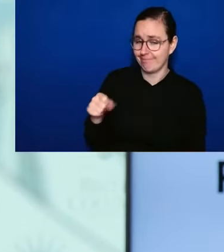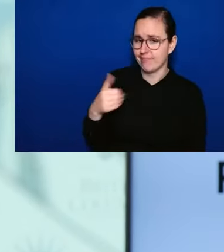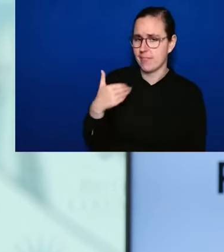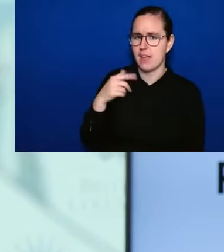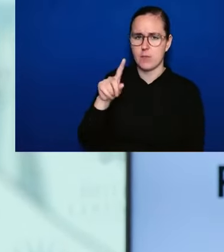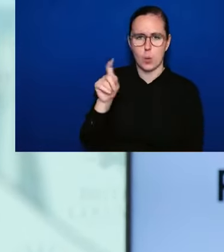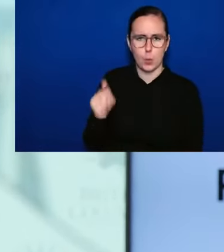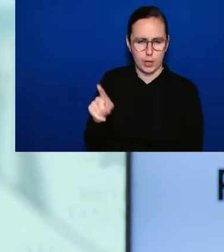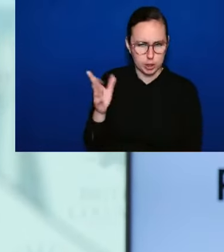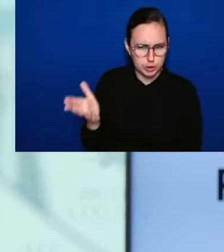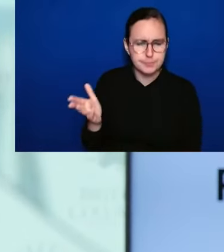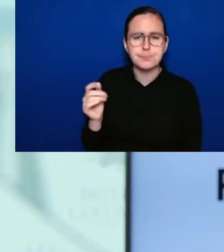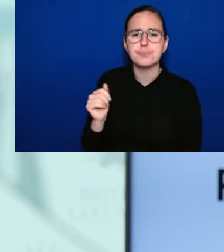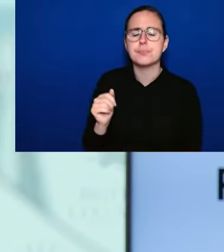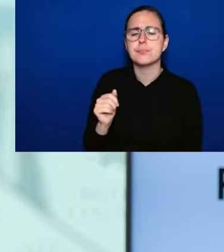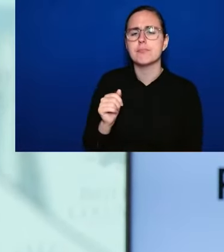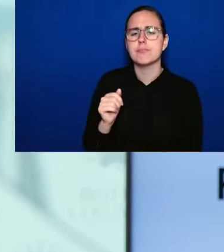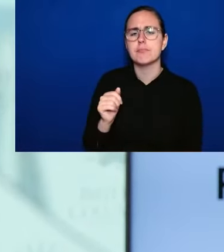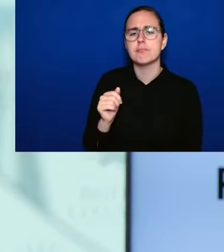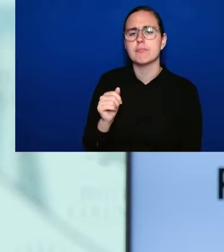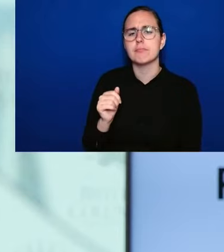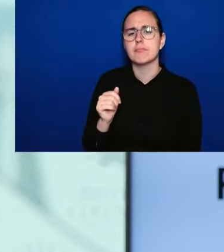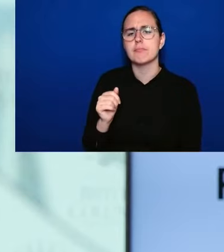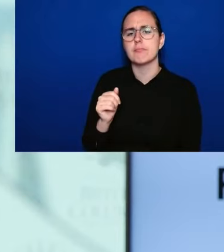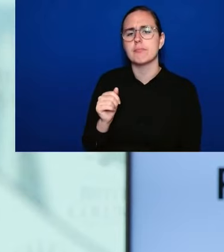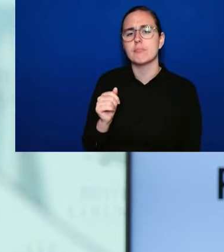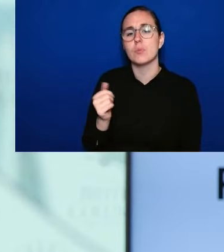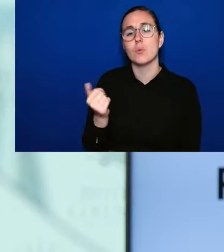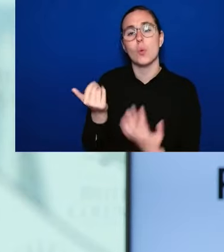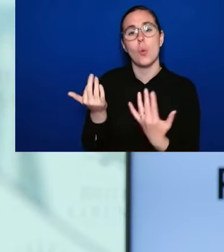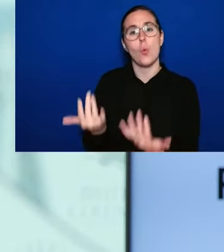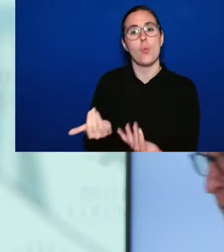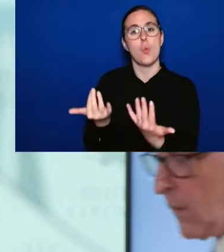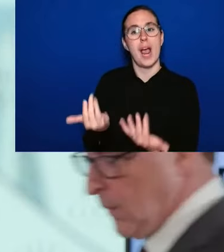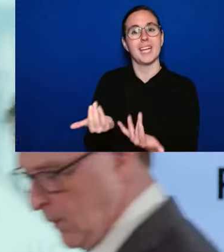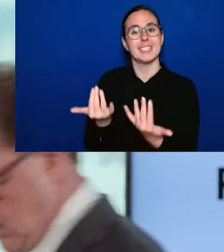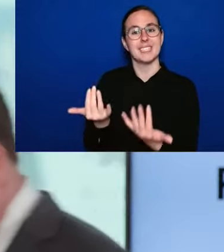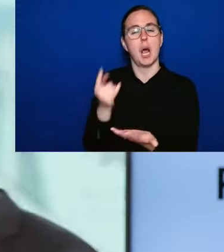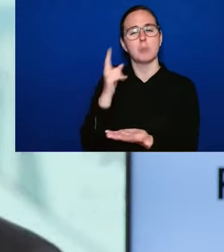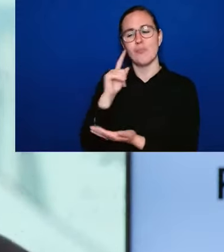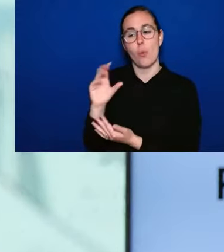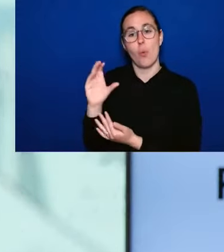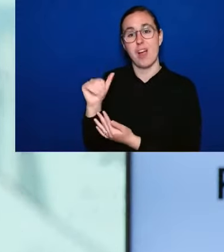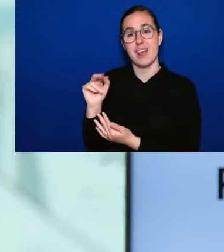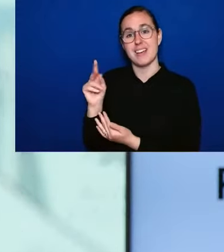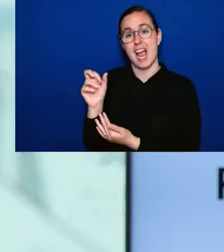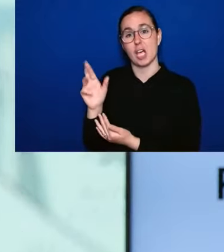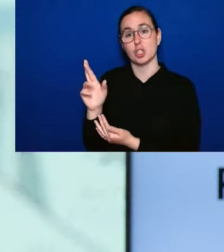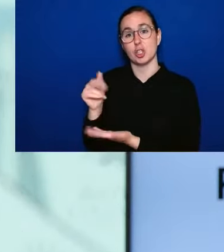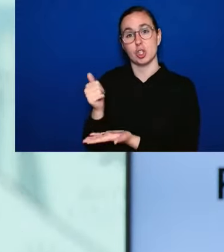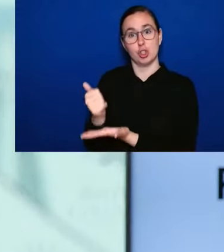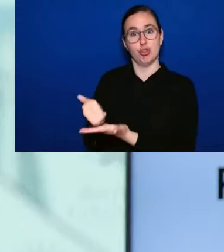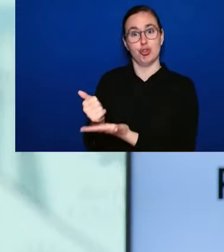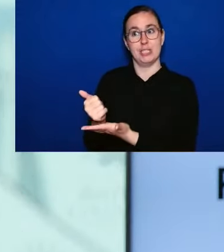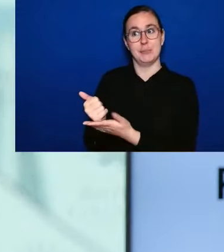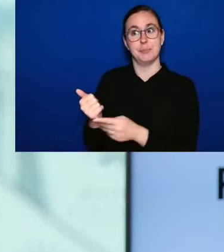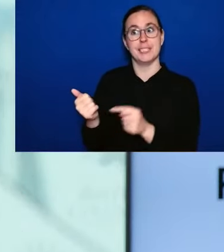ask you about wait times for cancer treatment in. British Columbia which have been growing over the years. And deliver